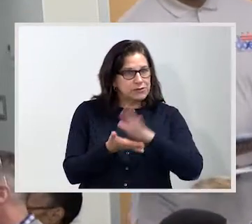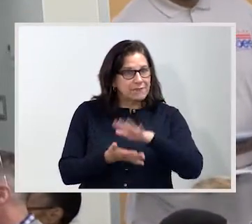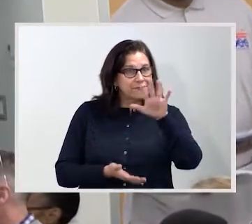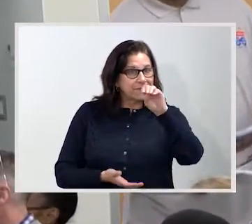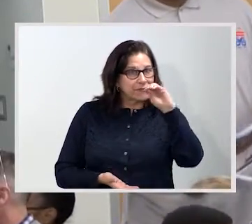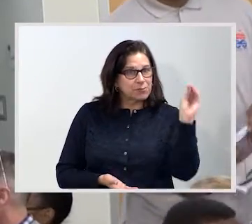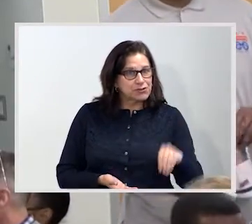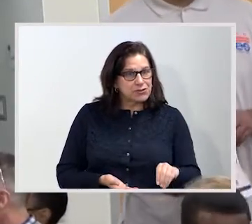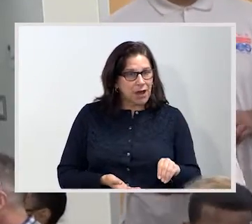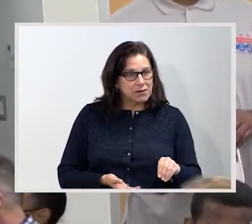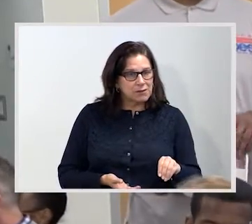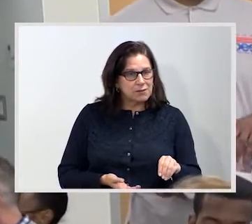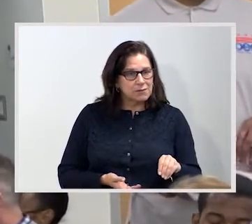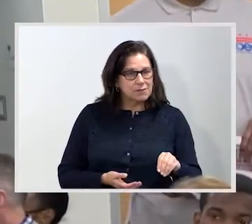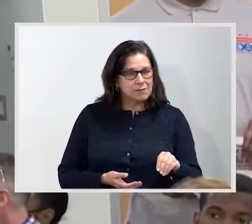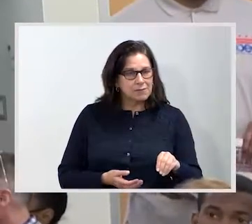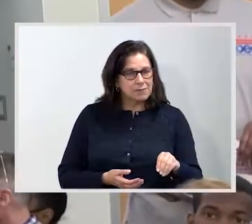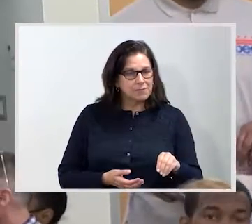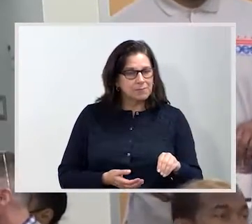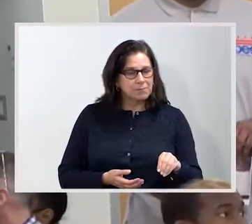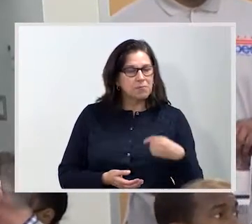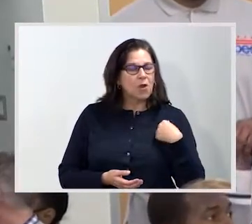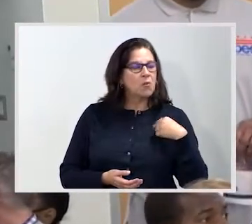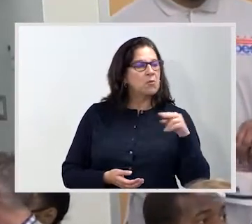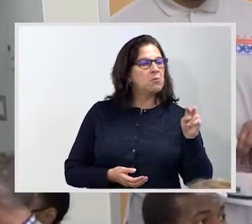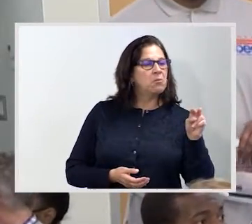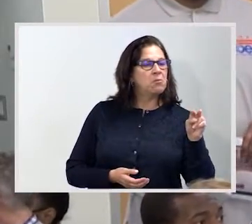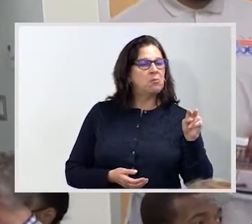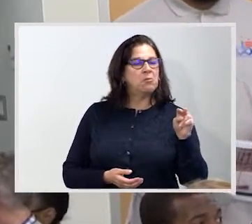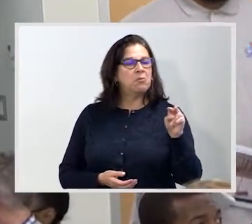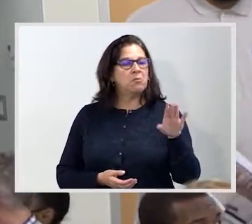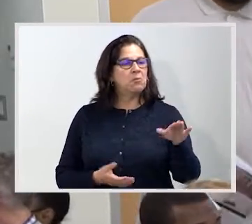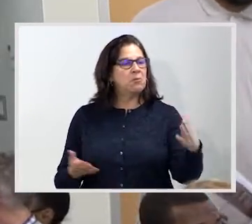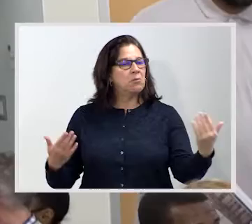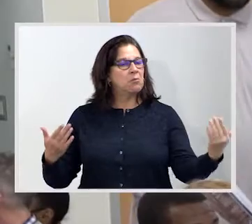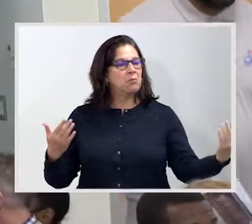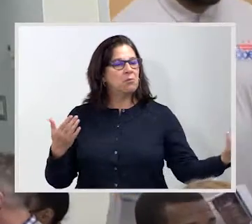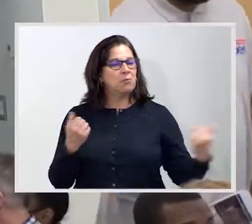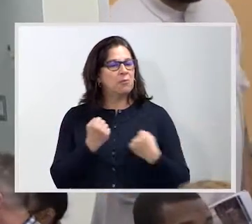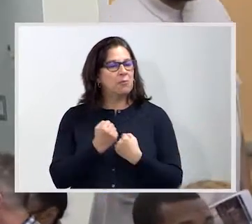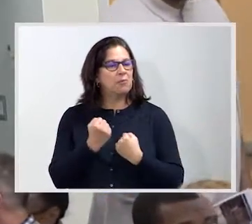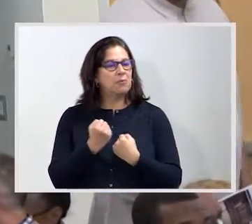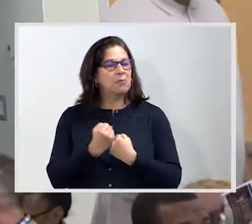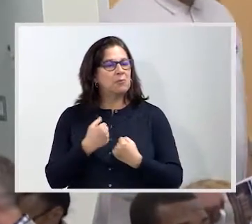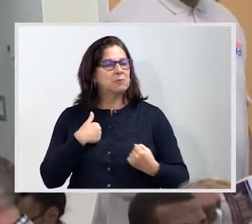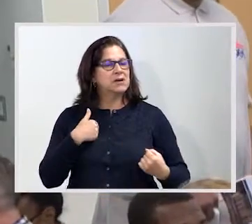SO, YOU KNOW, IT'S A FIERCE COMPETITION AMONG THE DEPUTY MAYORS. THANK YOU. OH, I HAVE DYRS.